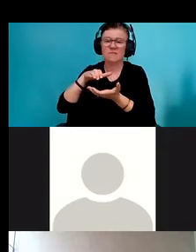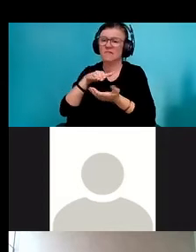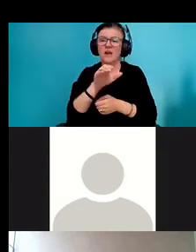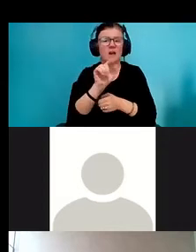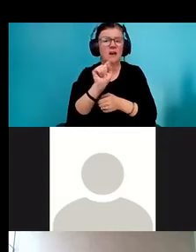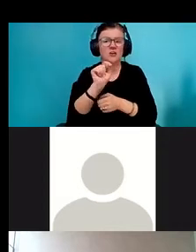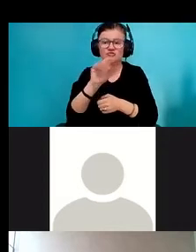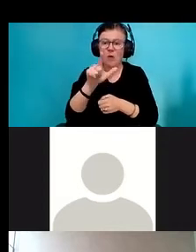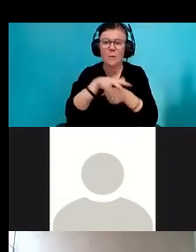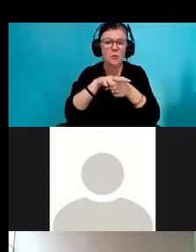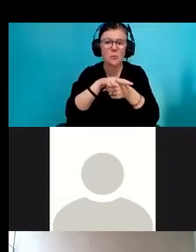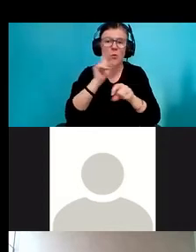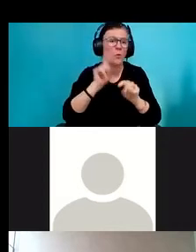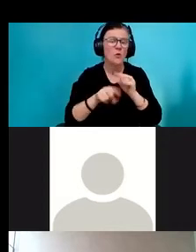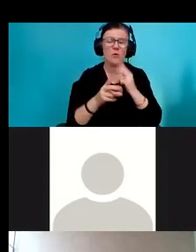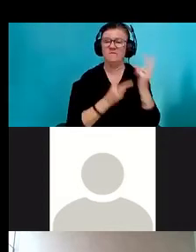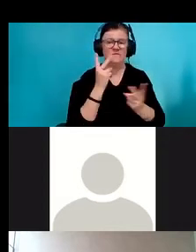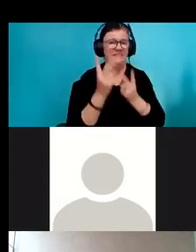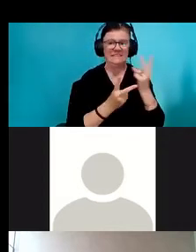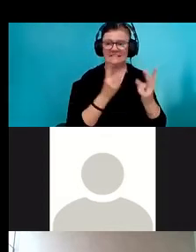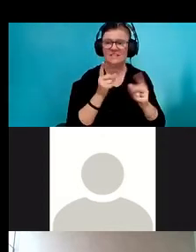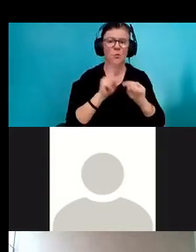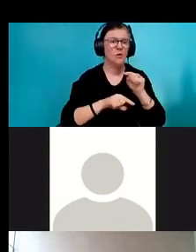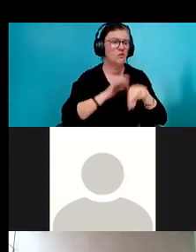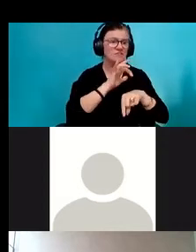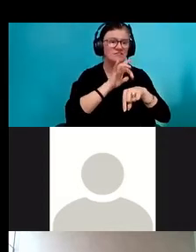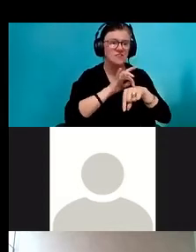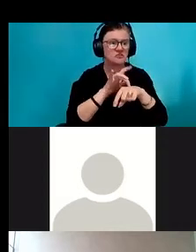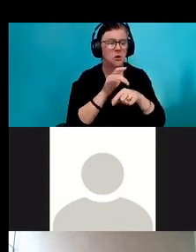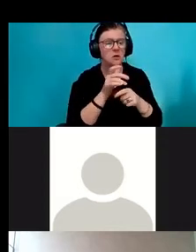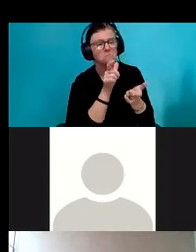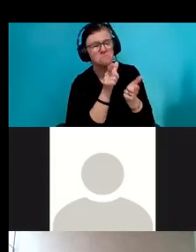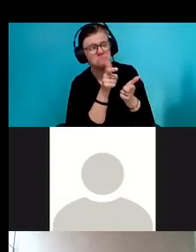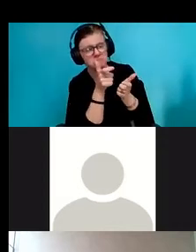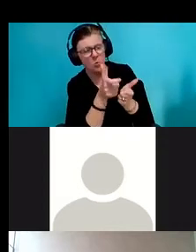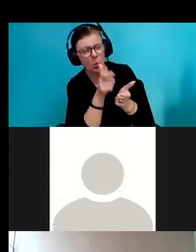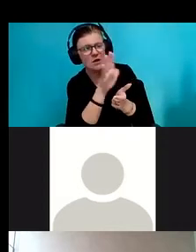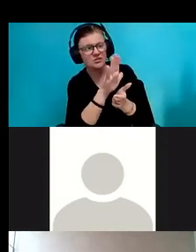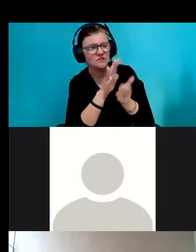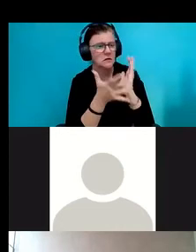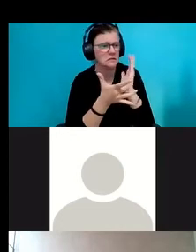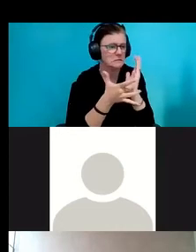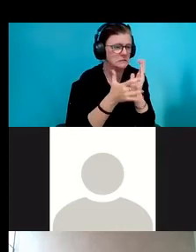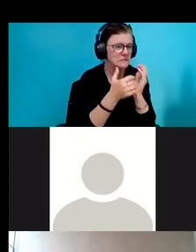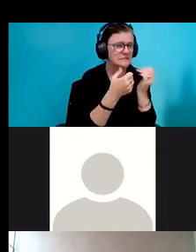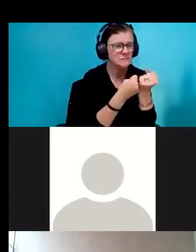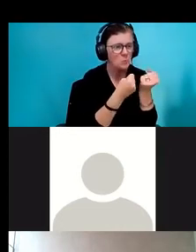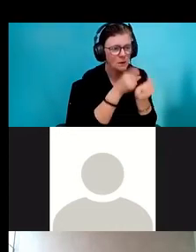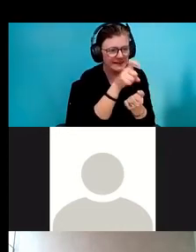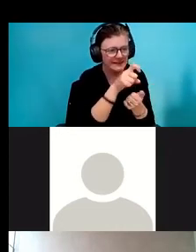to visit and learn firsthand about their training and technical assistance needs or to experience